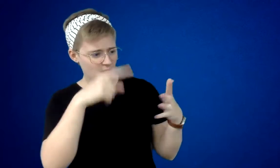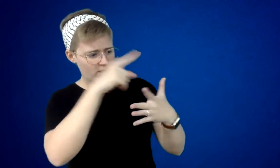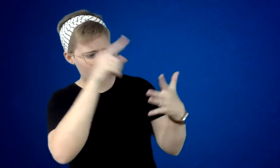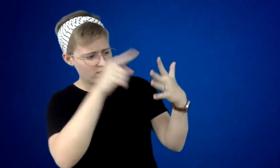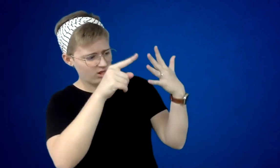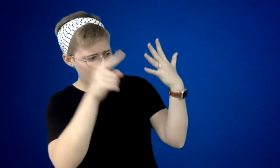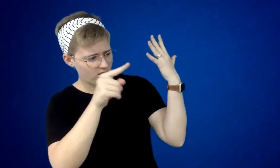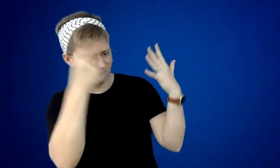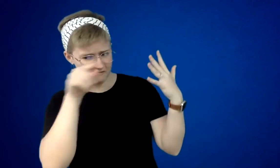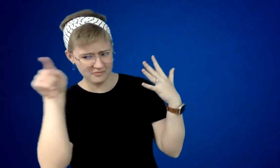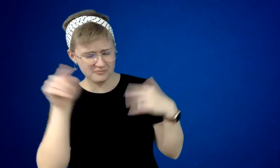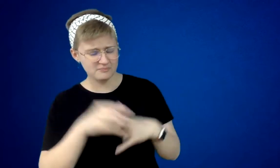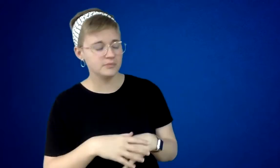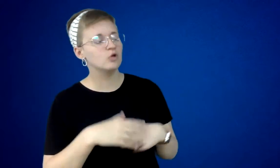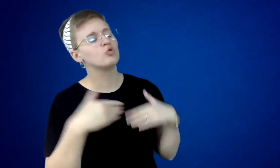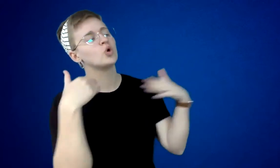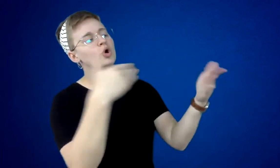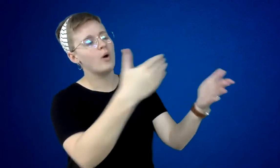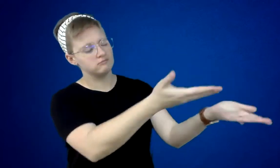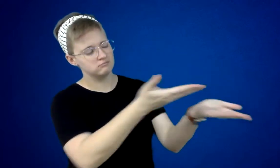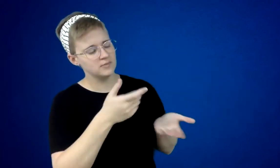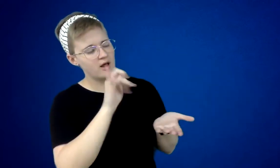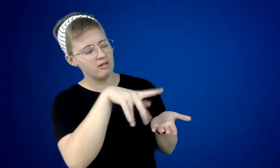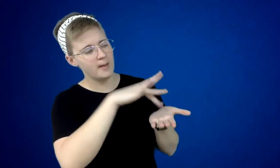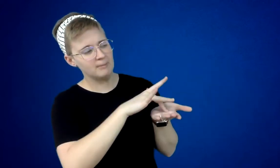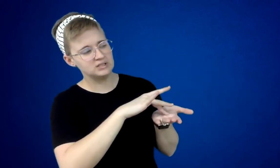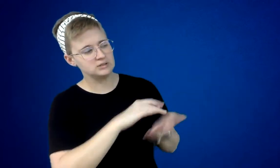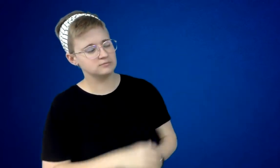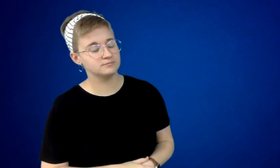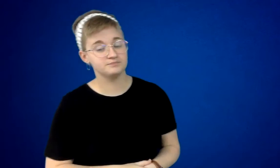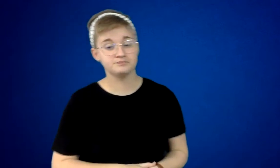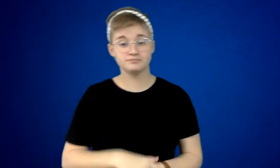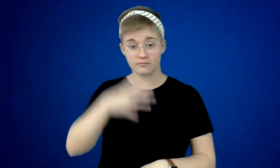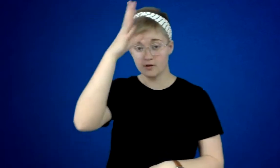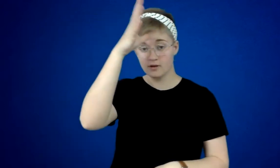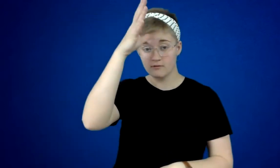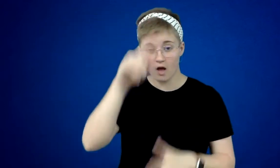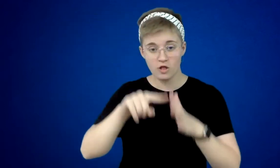Now go on and hand me that medicine.” His father slathered and slapped the